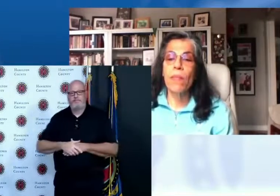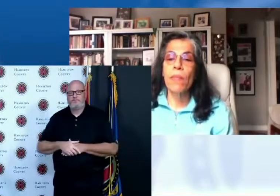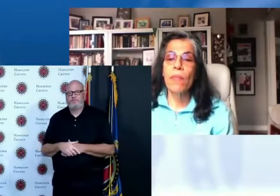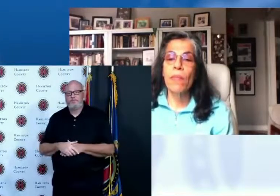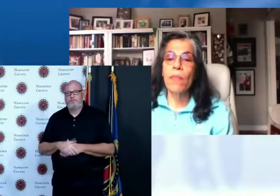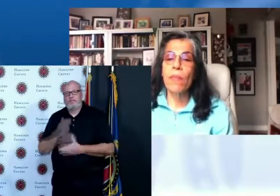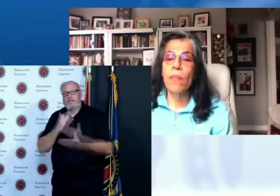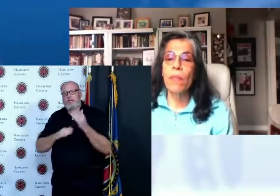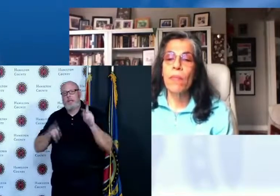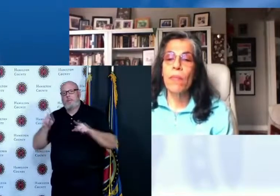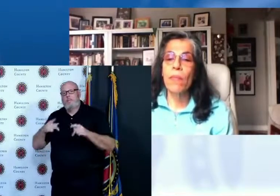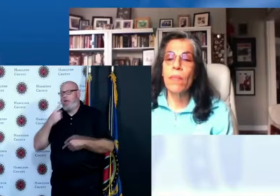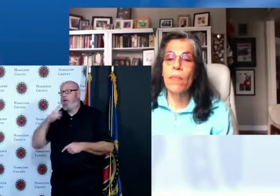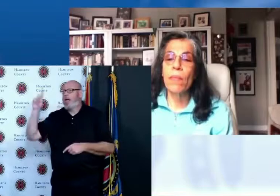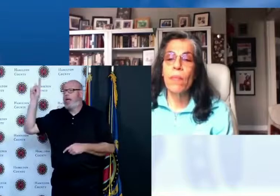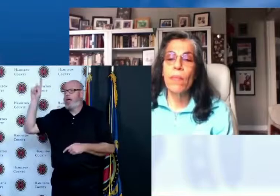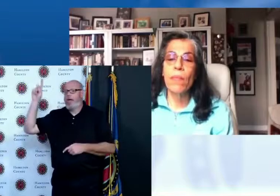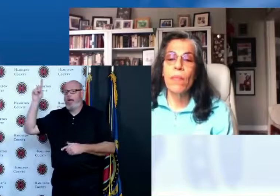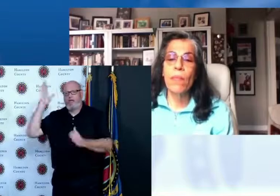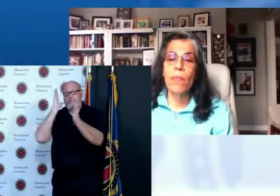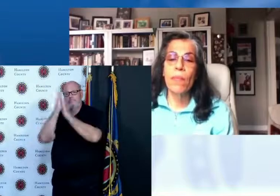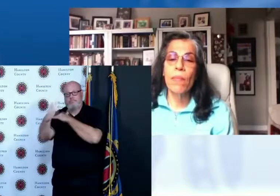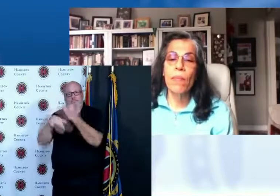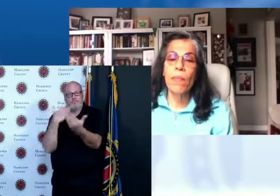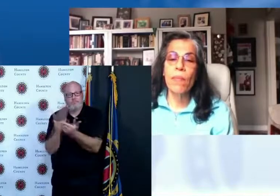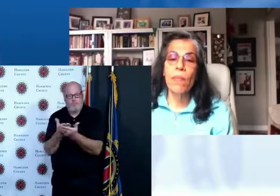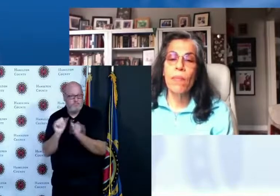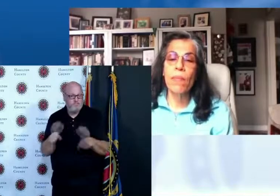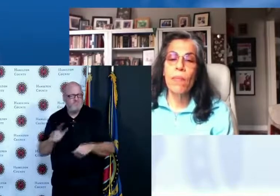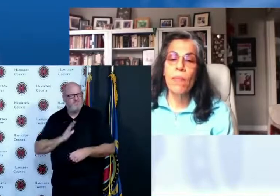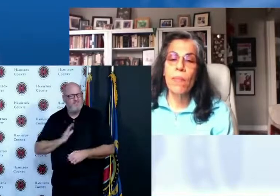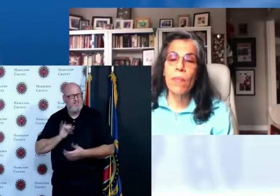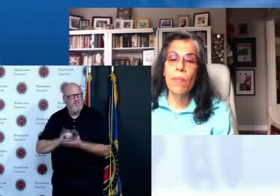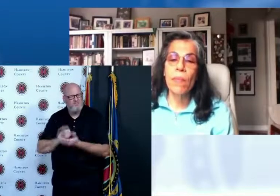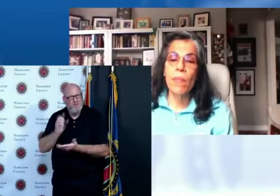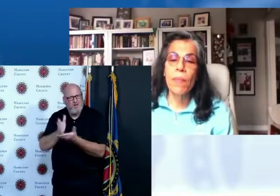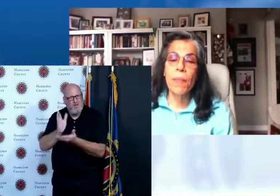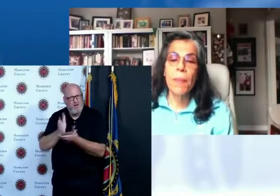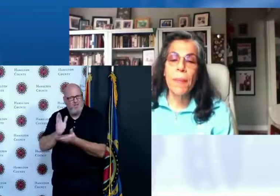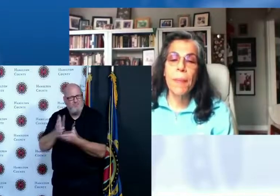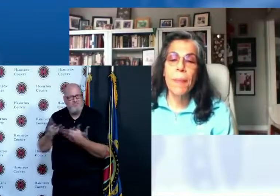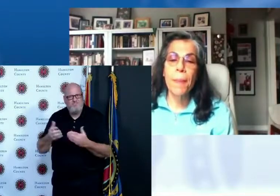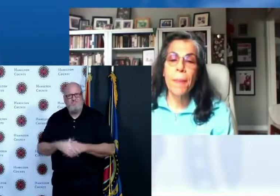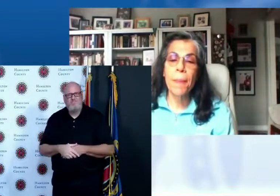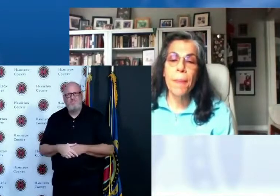of not scheduling at our first walk-in clinic site which happened on Thursday I was out talking with